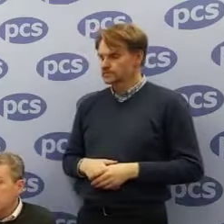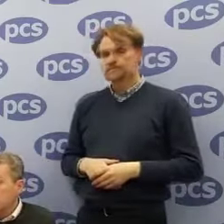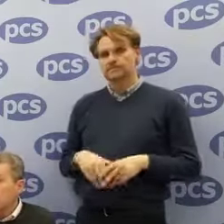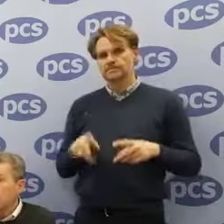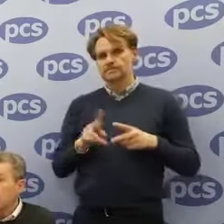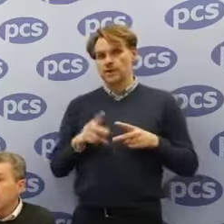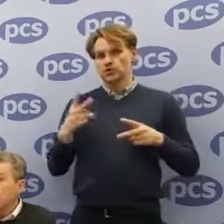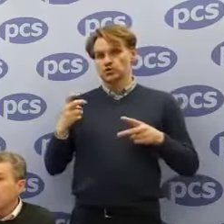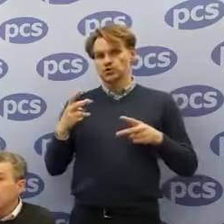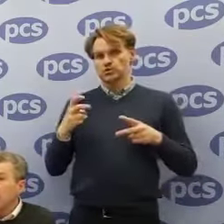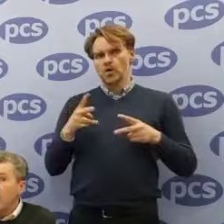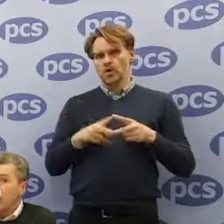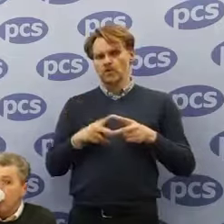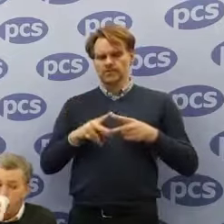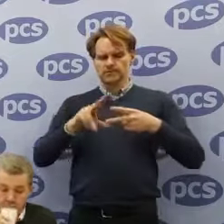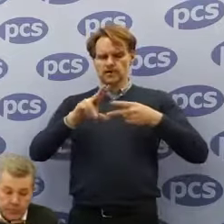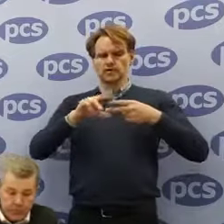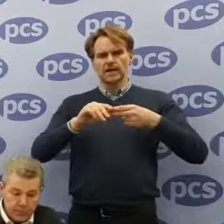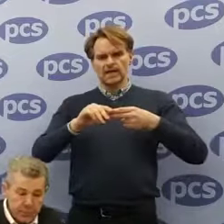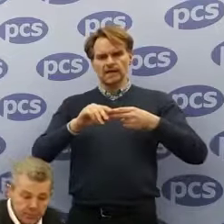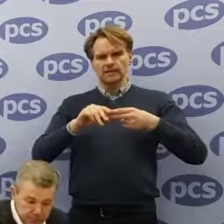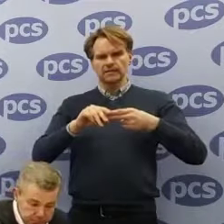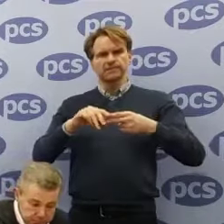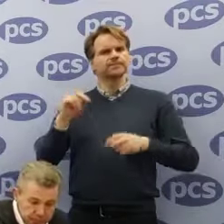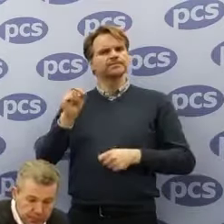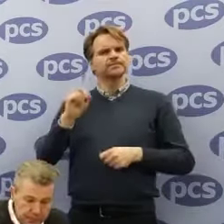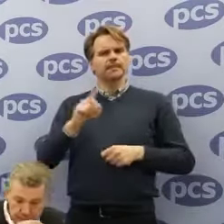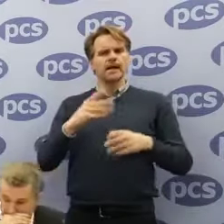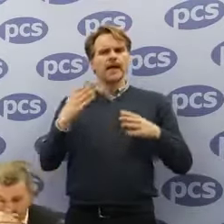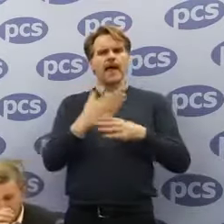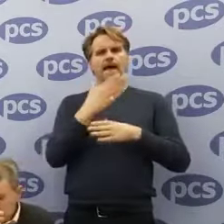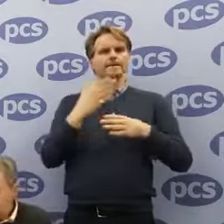wrap up together around the DWP Employee Deal next, obviously a subject